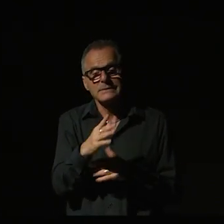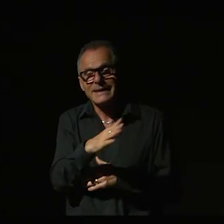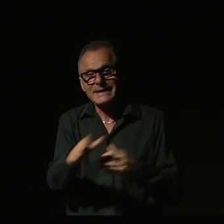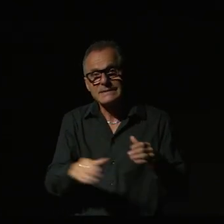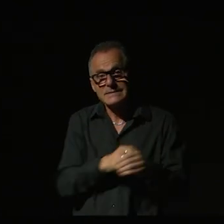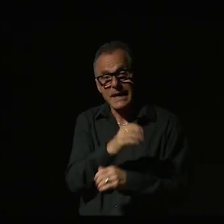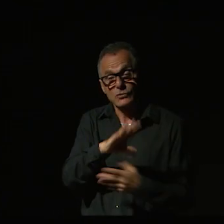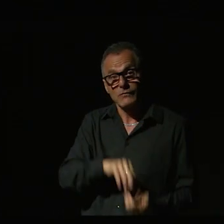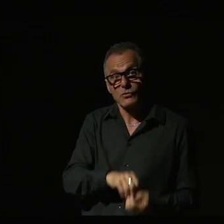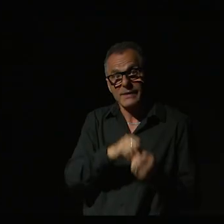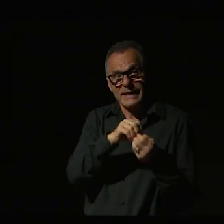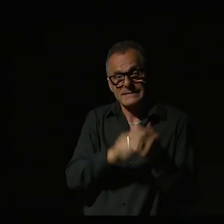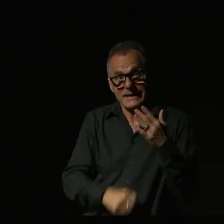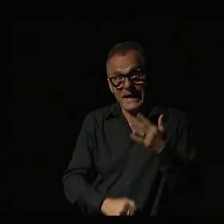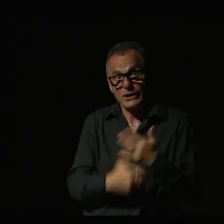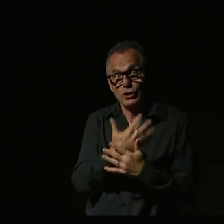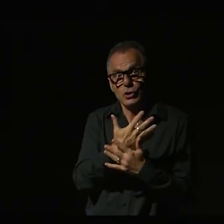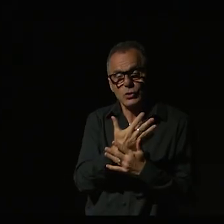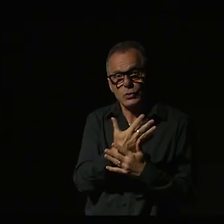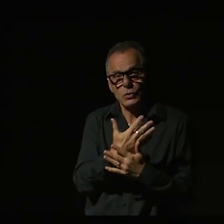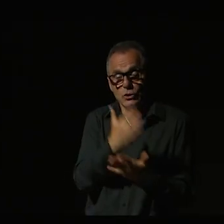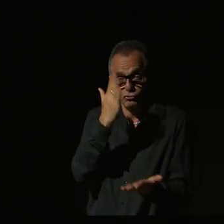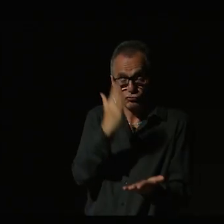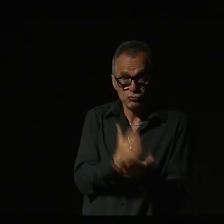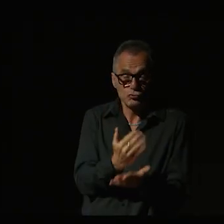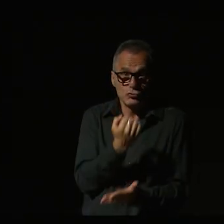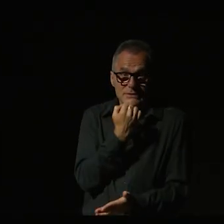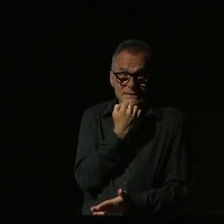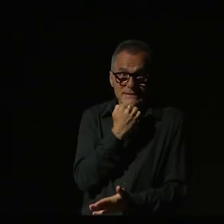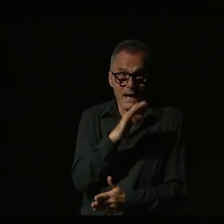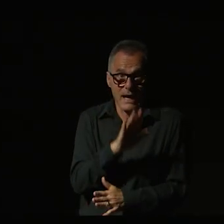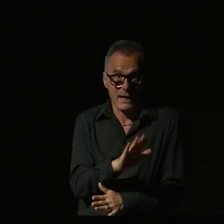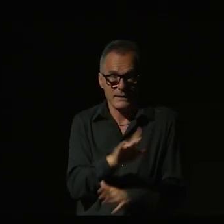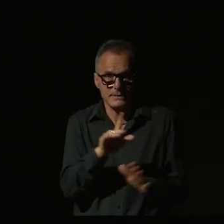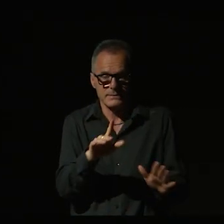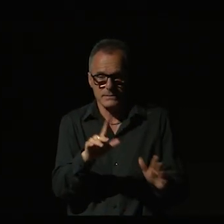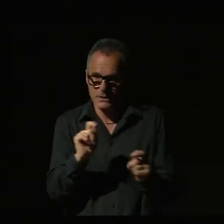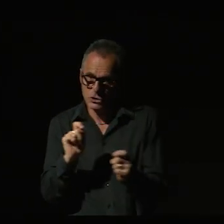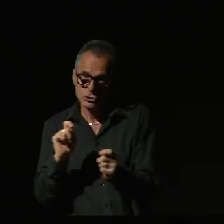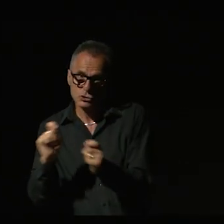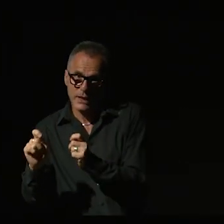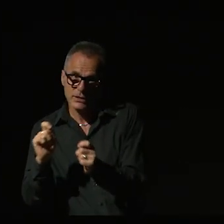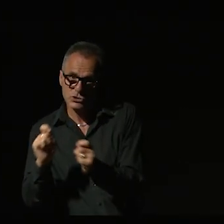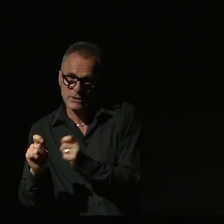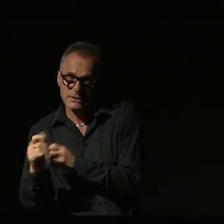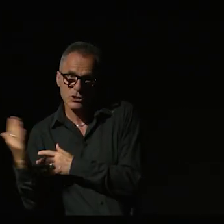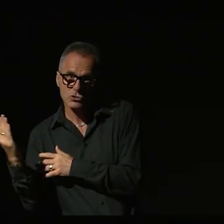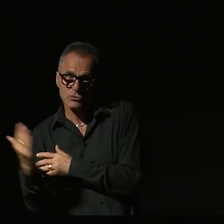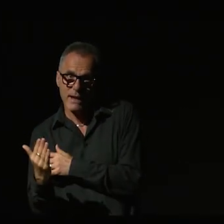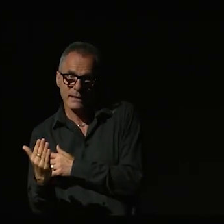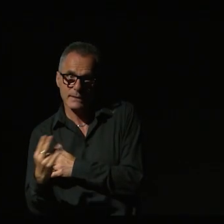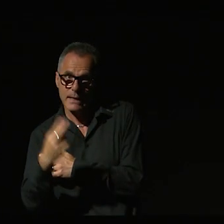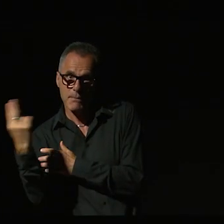a new true to size model for the ceiling, Annibale made these changes directly by painting on the plaster.